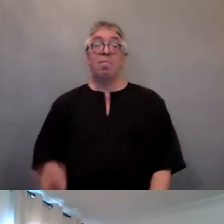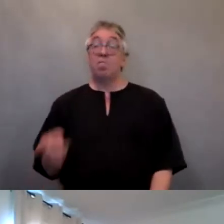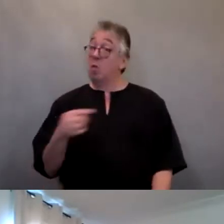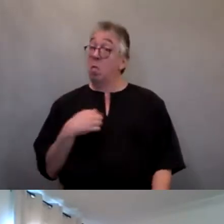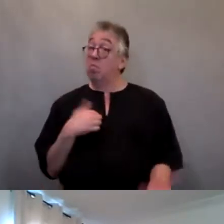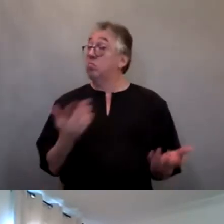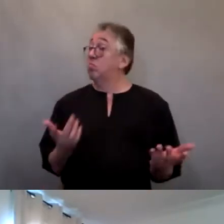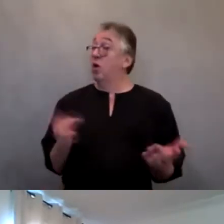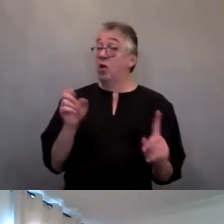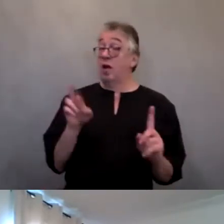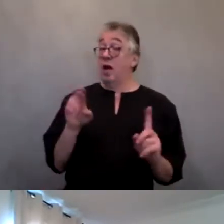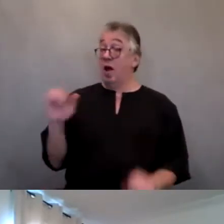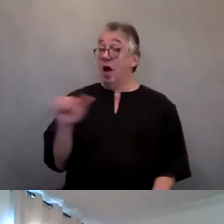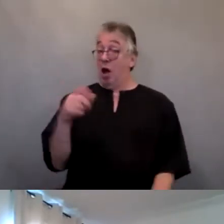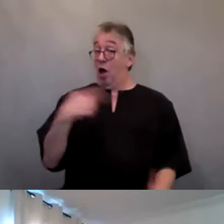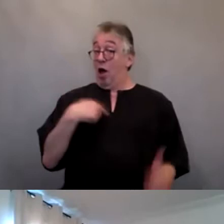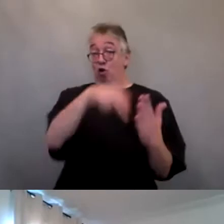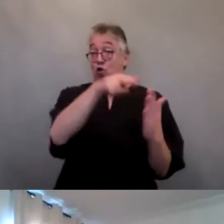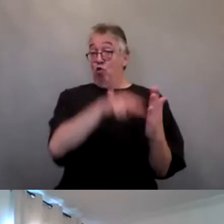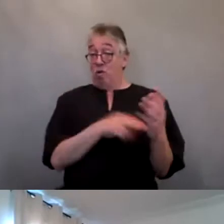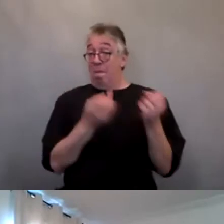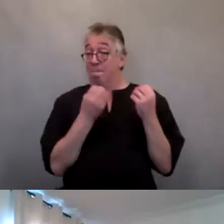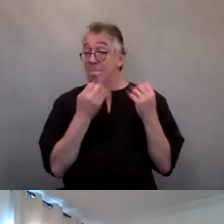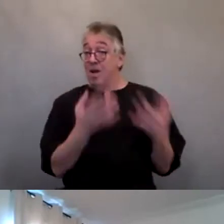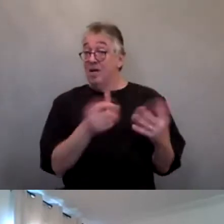usually. >> DARJA PAJK: Yes, but I read in